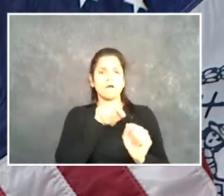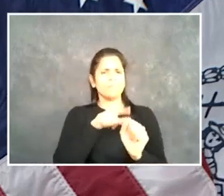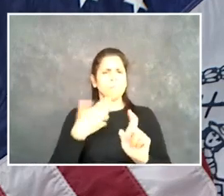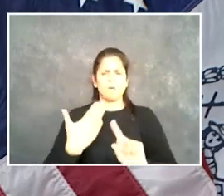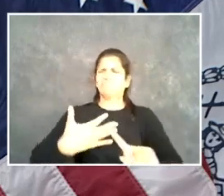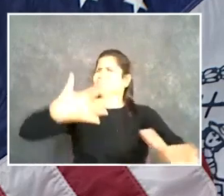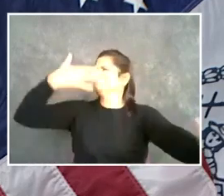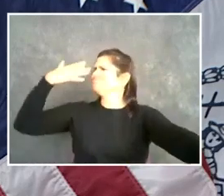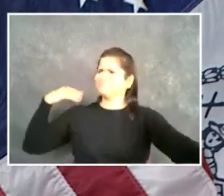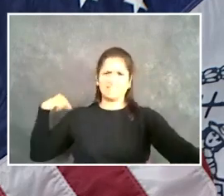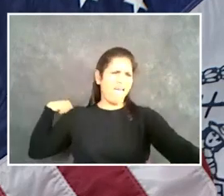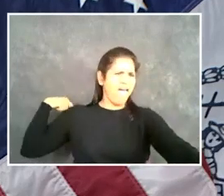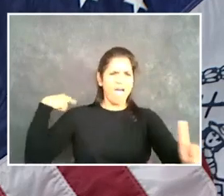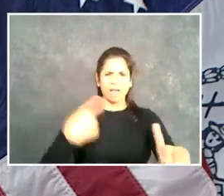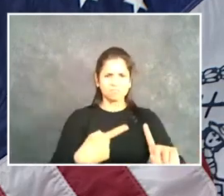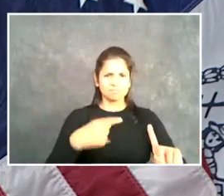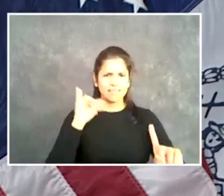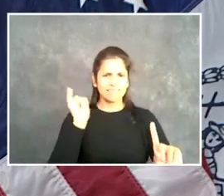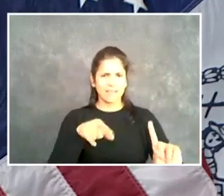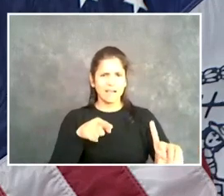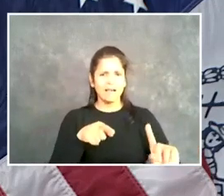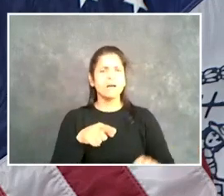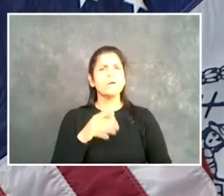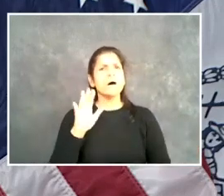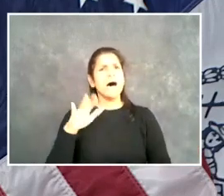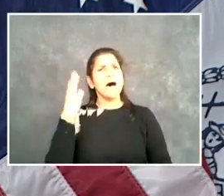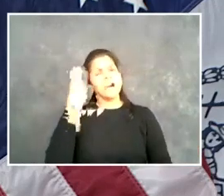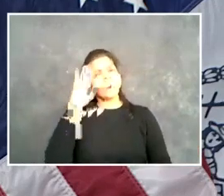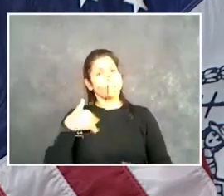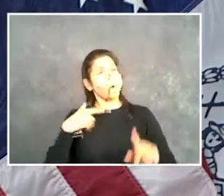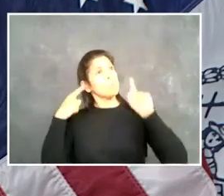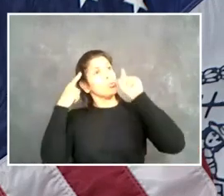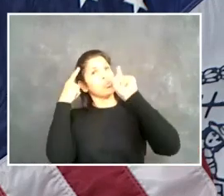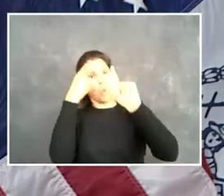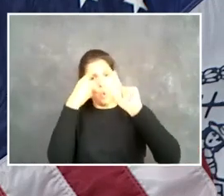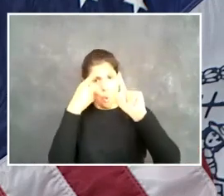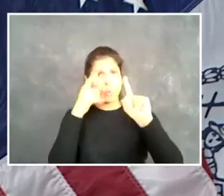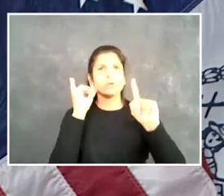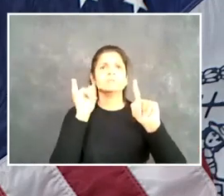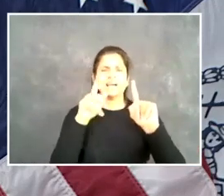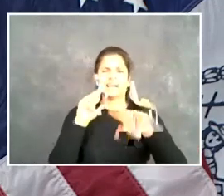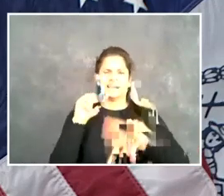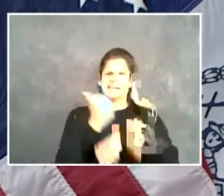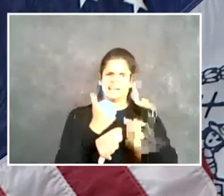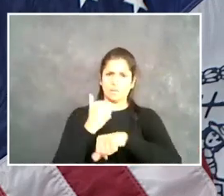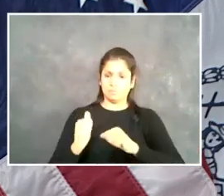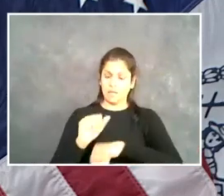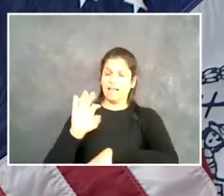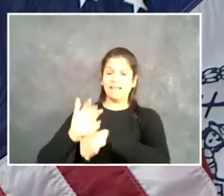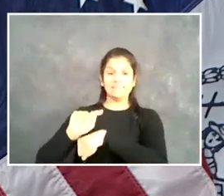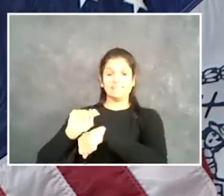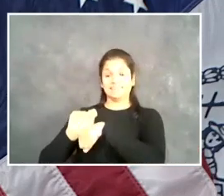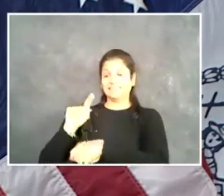DISEASE. MY GOAL, WHICH CAME OUT OF A VARIETY OF CONVERSATIONS WAS TO